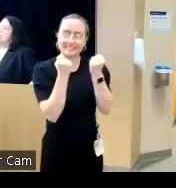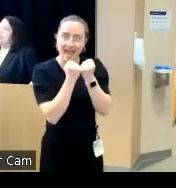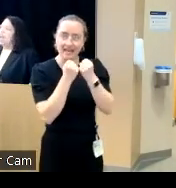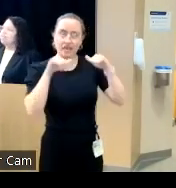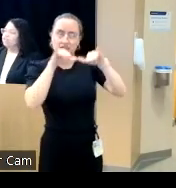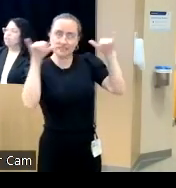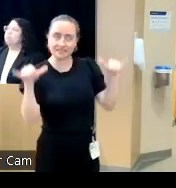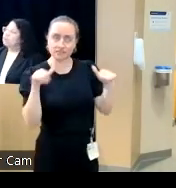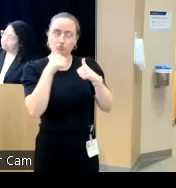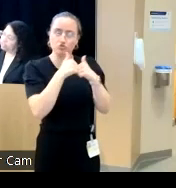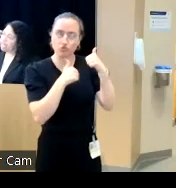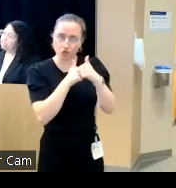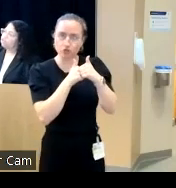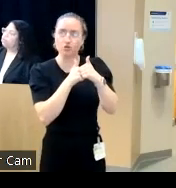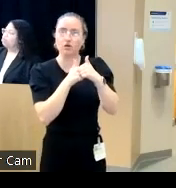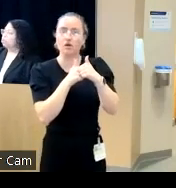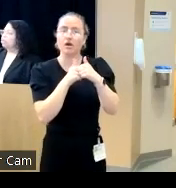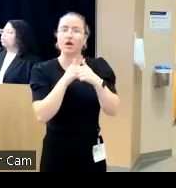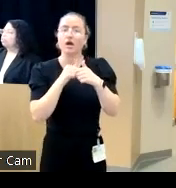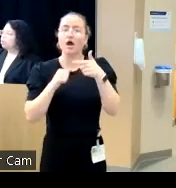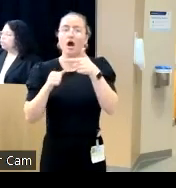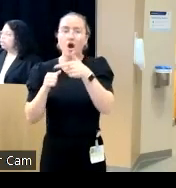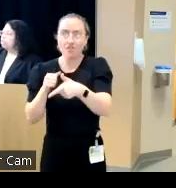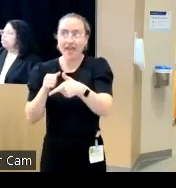are they actually marginalized or promoted or supported